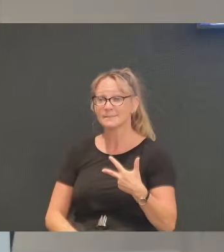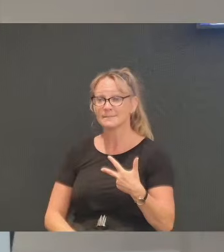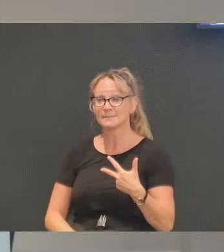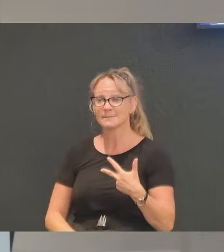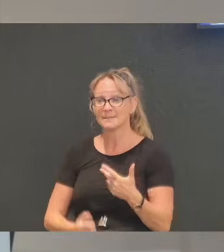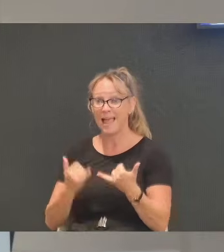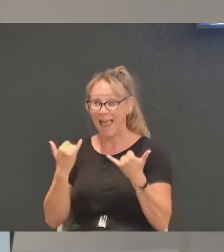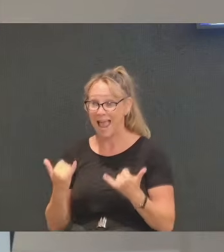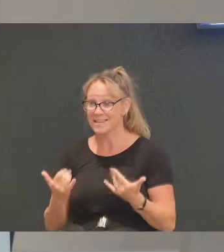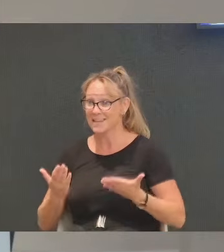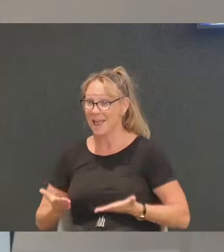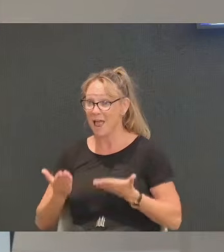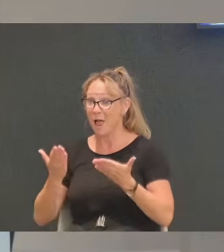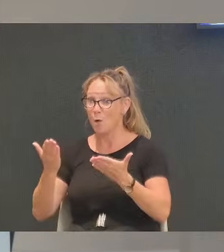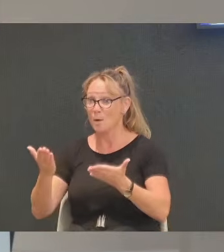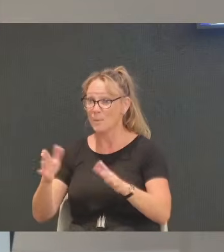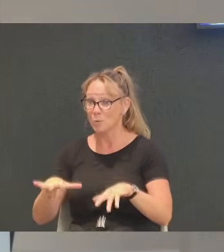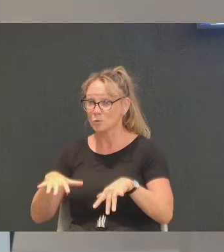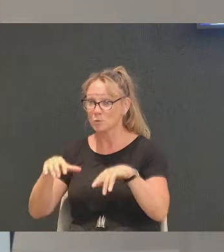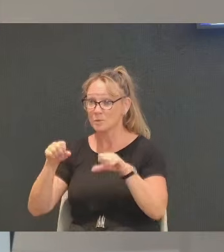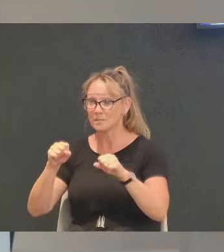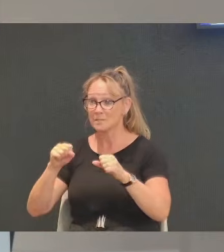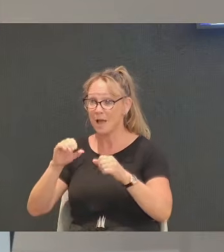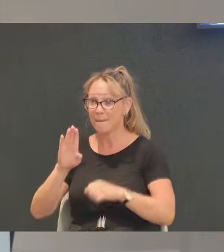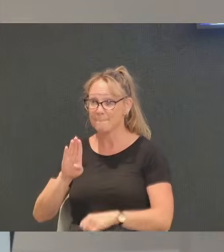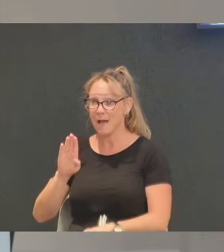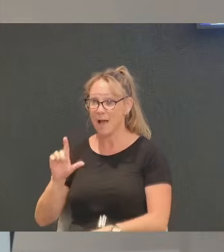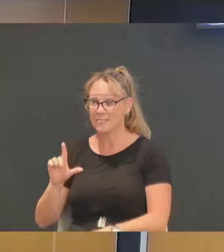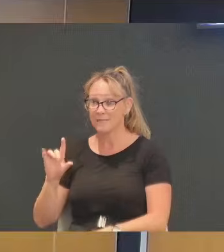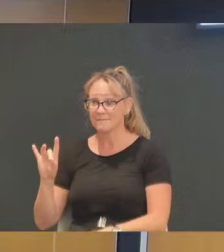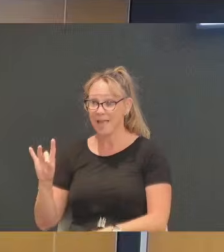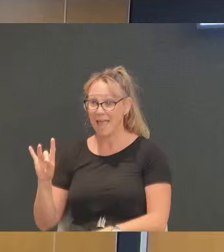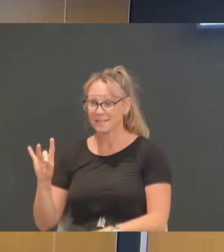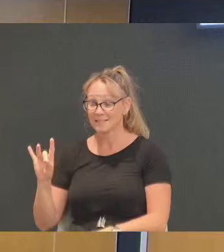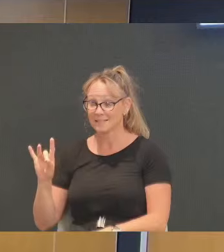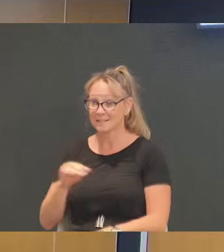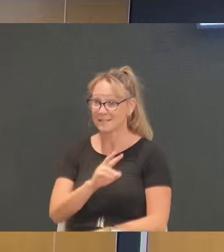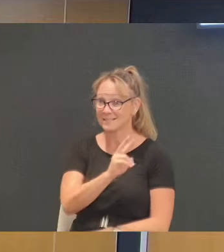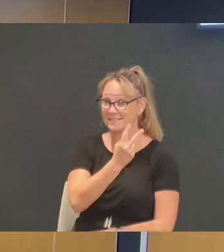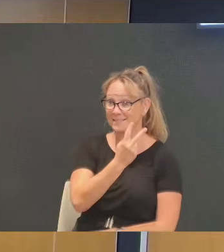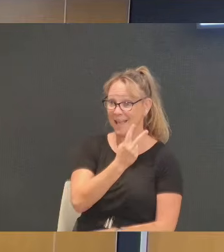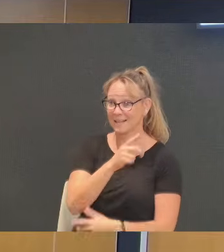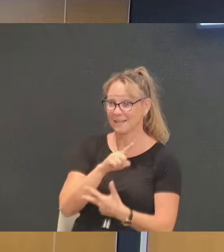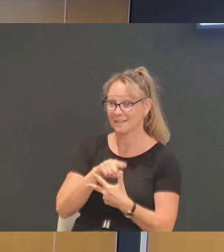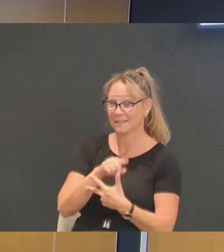motion to adopt items by leave eight. Second. Commissioner Summerow Dumas. Yes. Commissioner